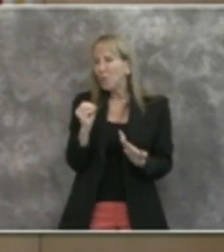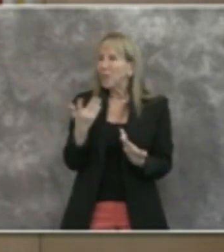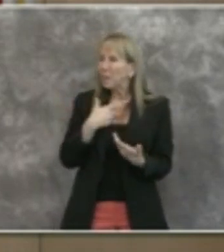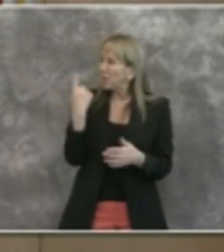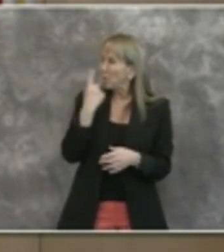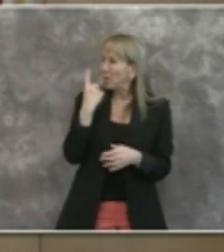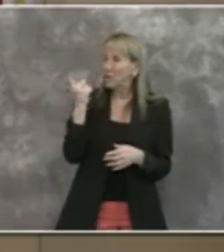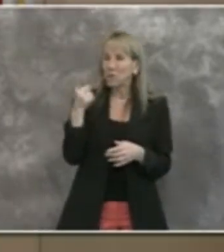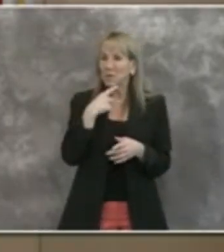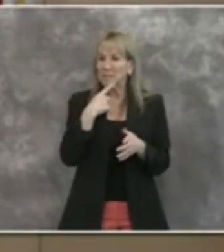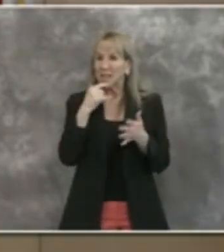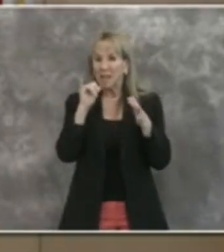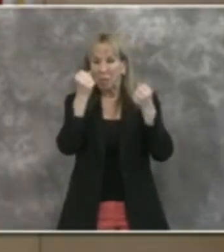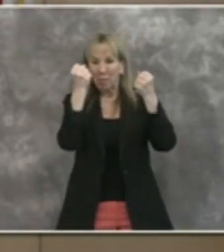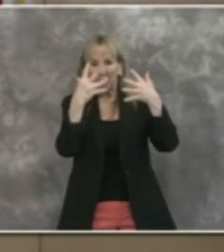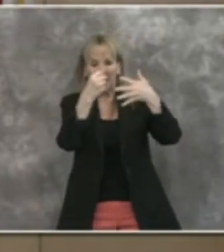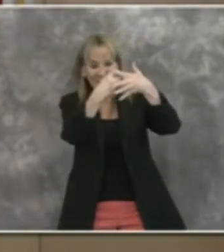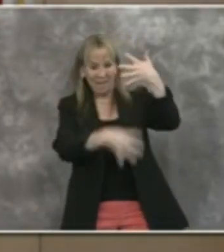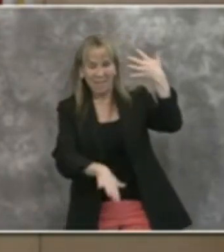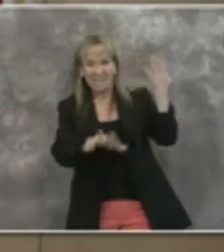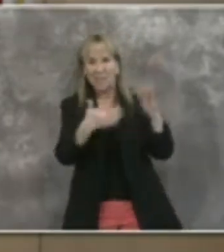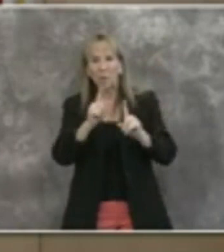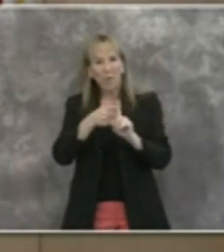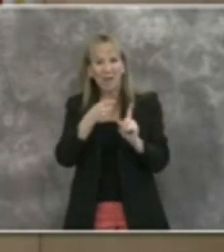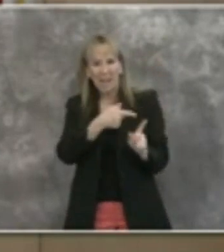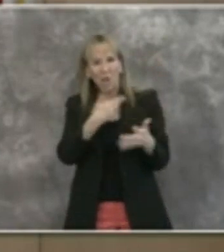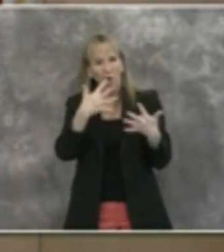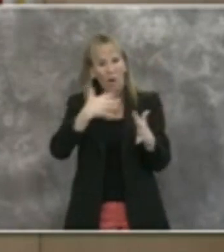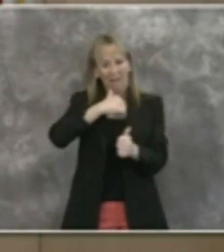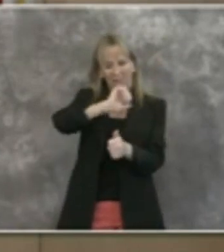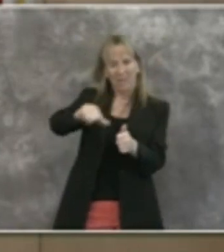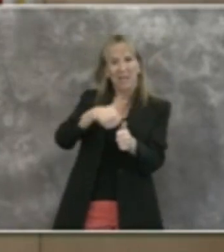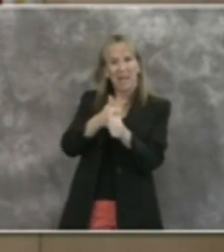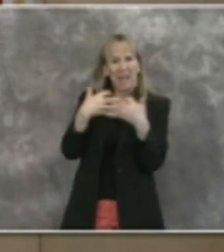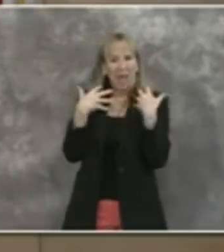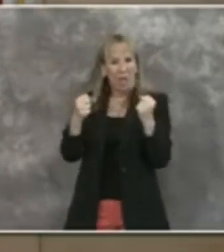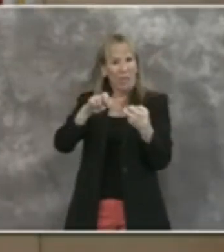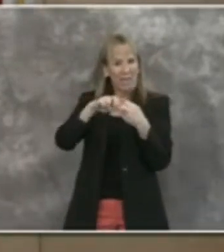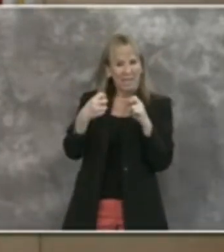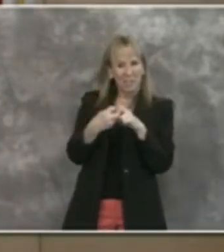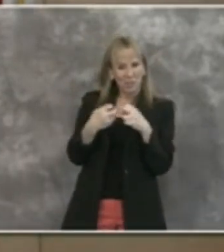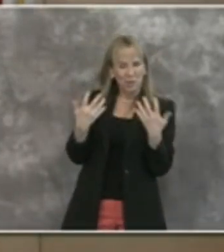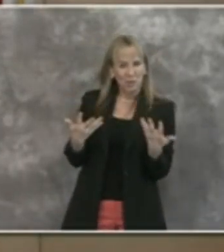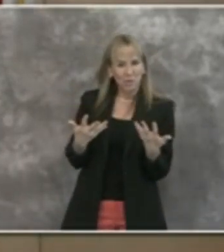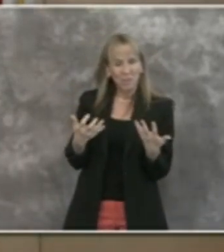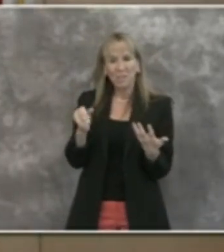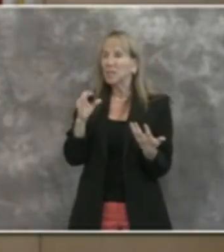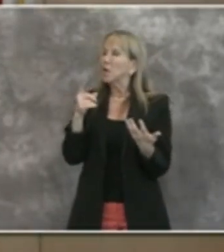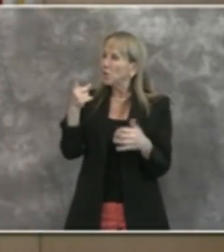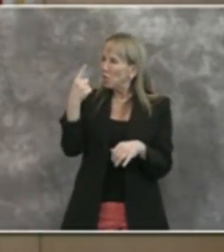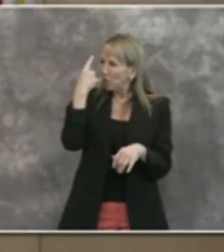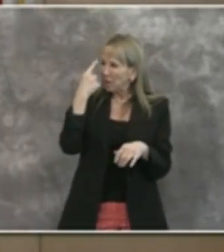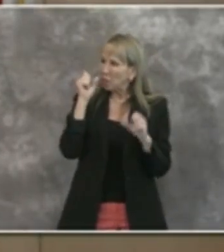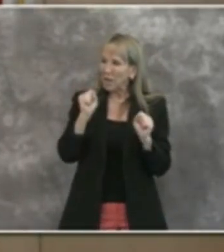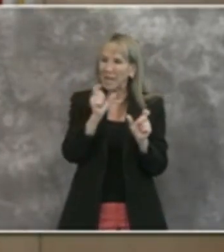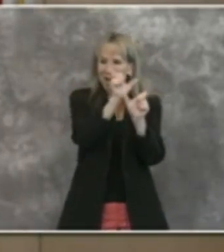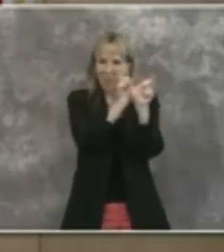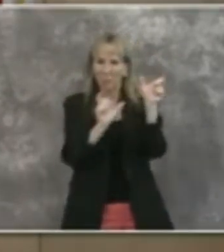QUESTION. A CONVERSATION ABOUT HOW THAT OPEN UP THE ECONOMY. SUPERVISOR JIM DEDMON